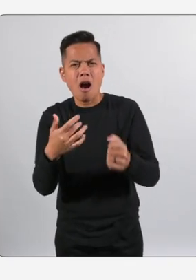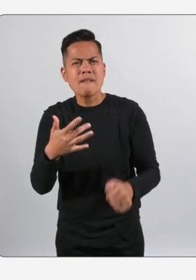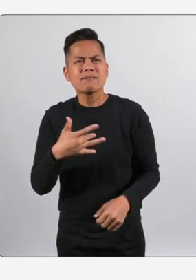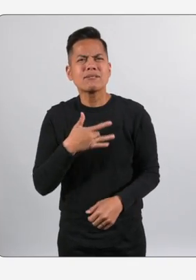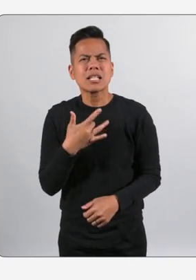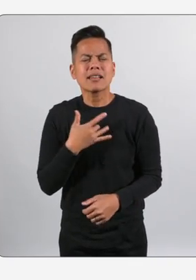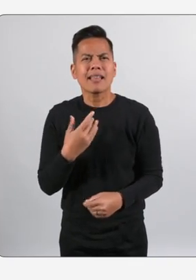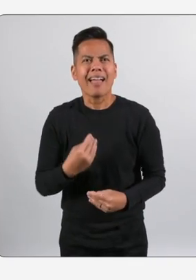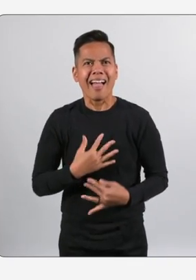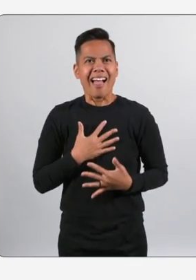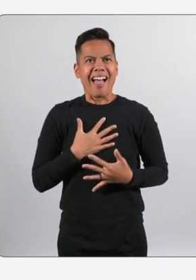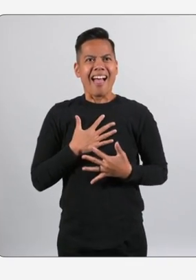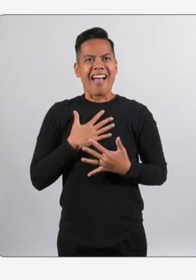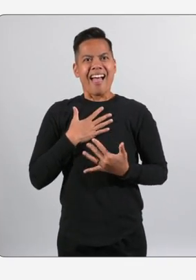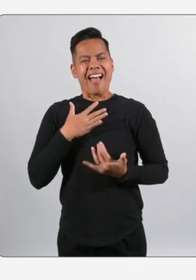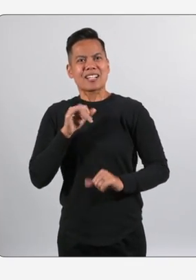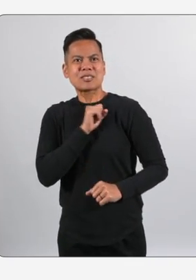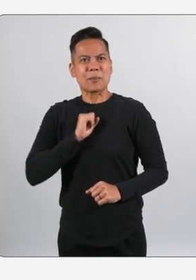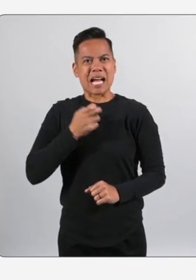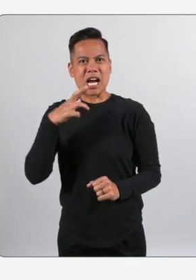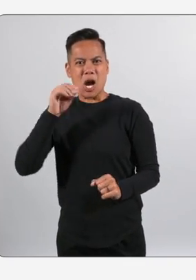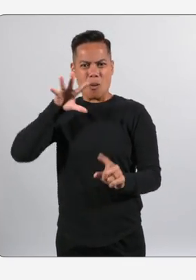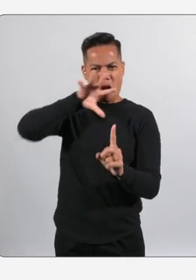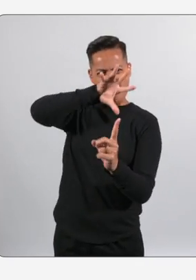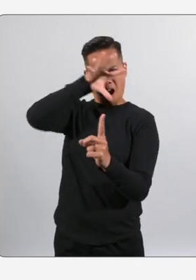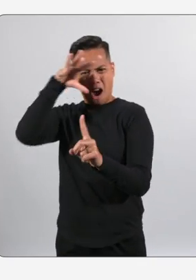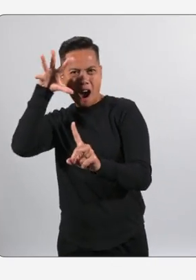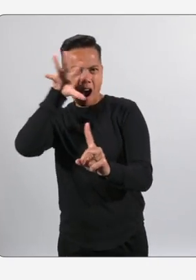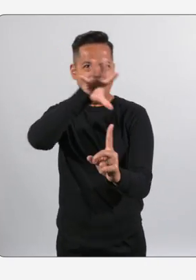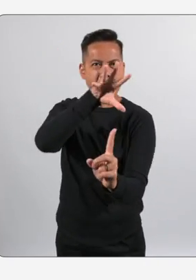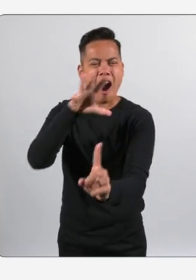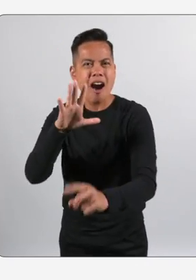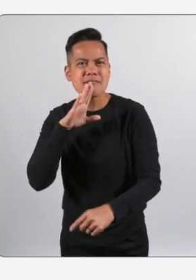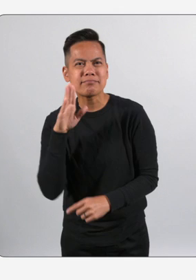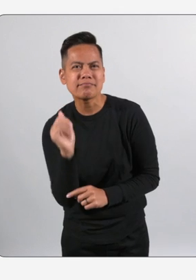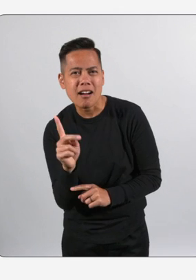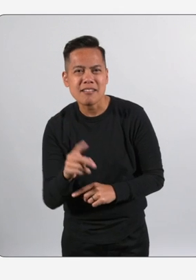feeling of traveling like a superhero. And for all you photographers